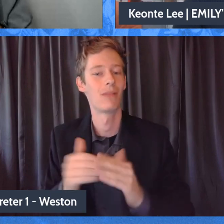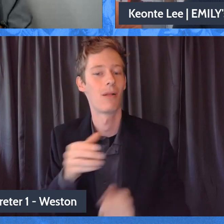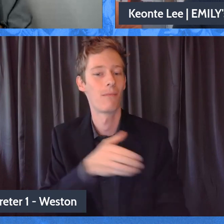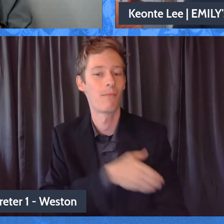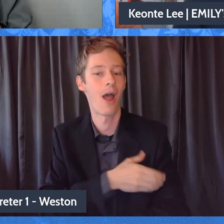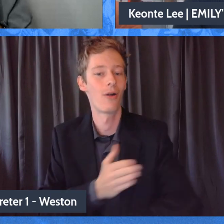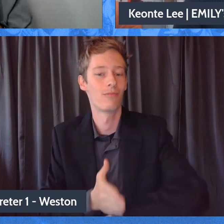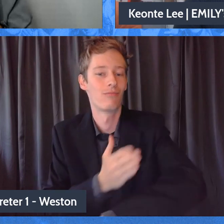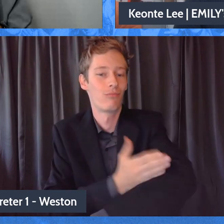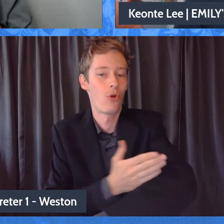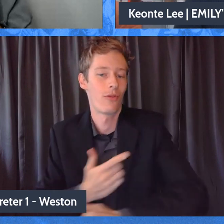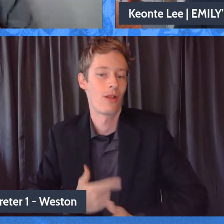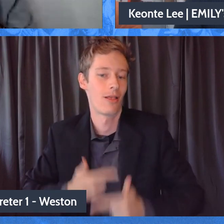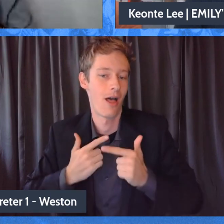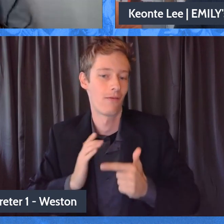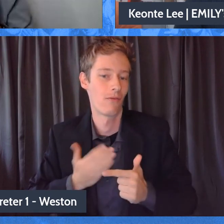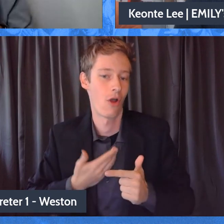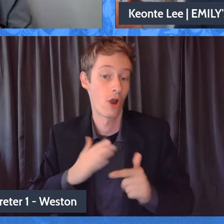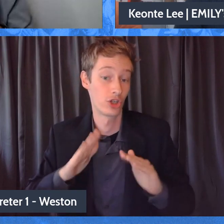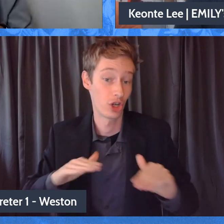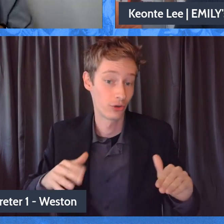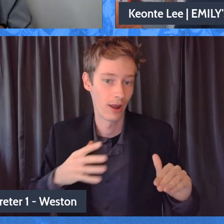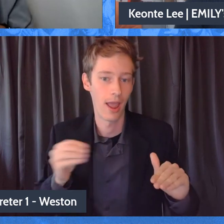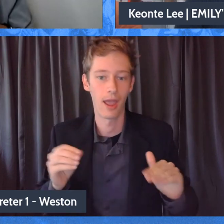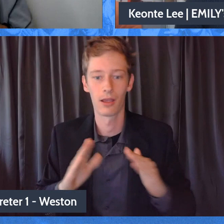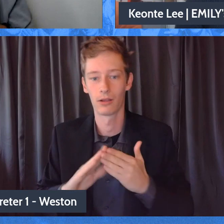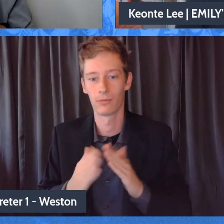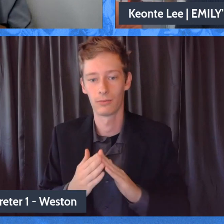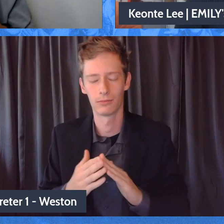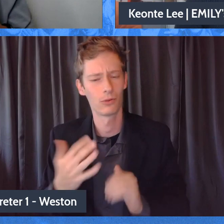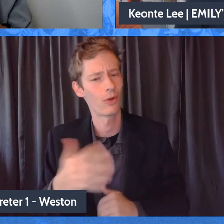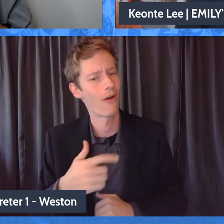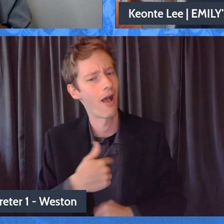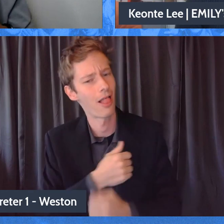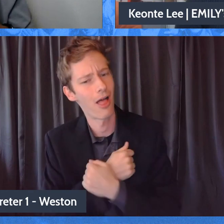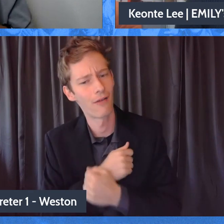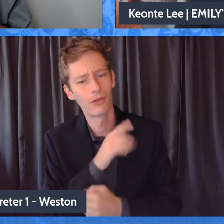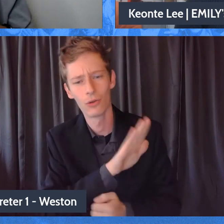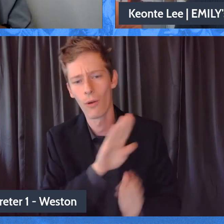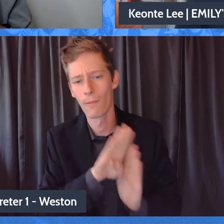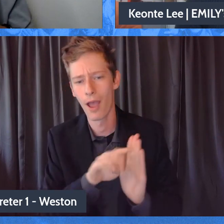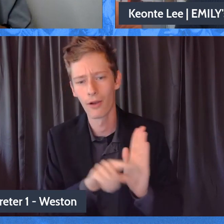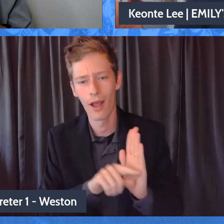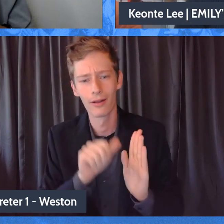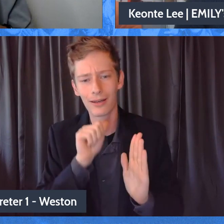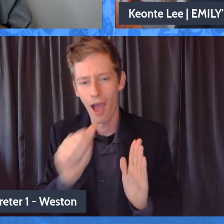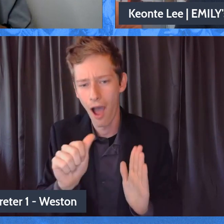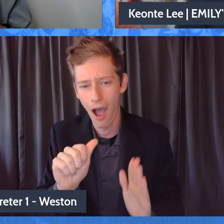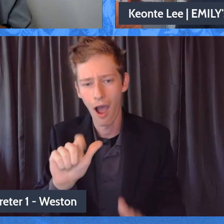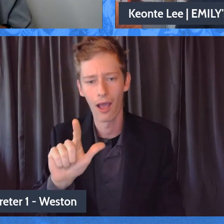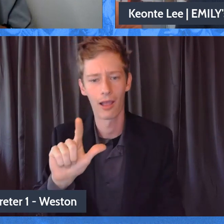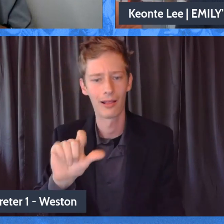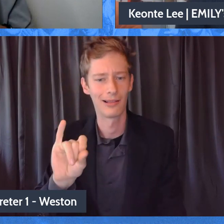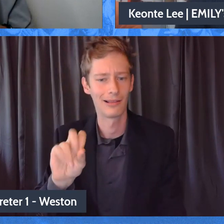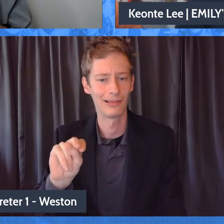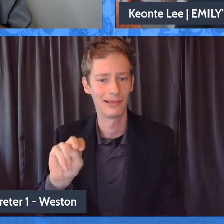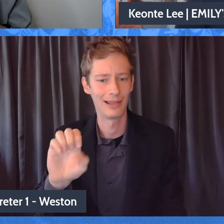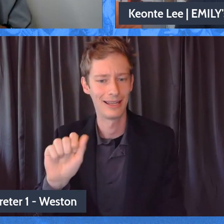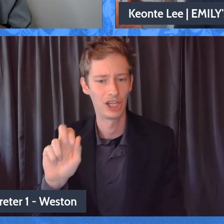I love that you touched on your background and how it's not linear, because we're definitely gonna get into more of that later on in the conversation.